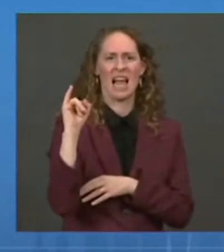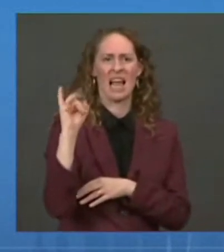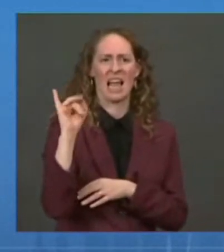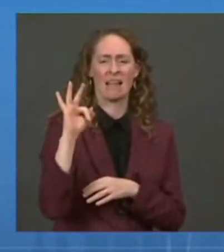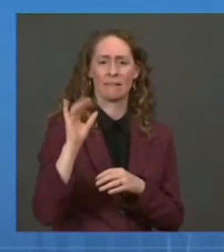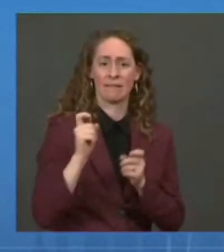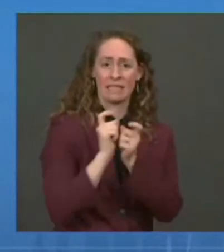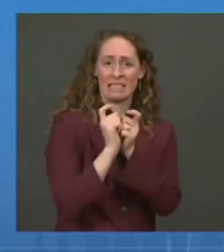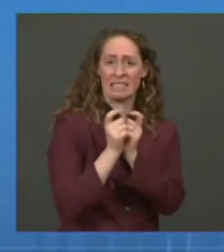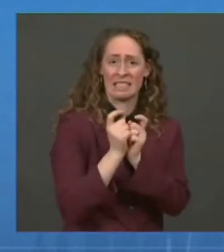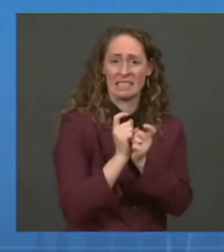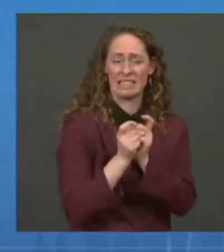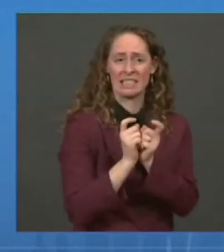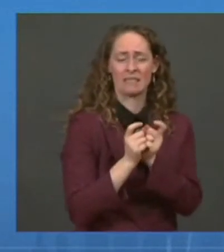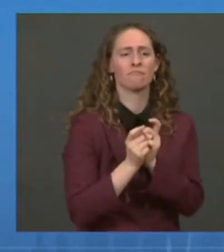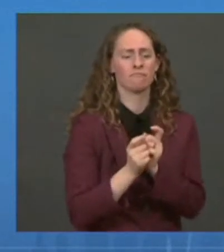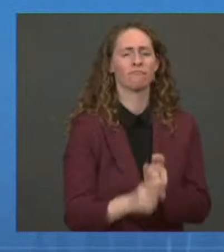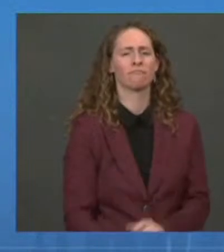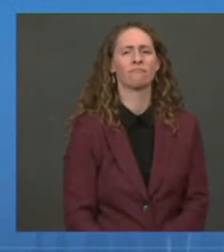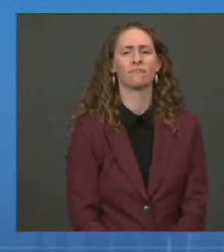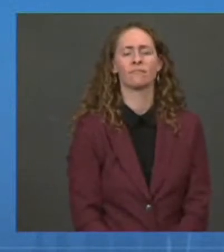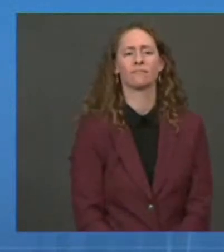DEVELOPED THAT IN CA WE DO